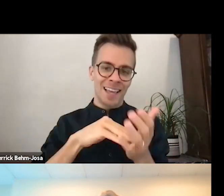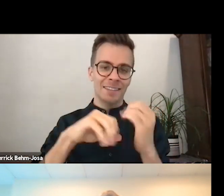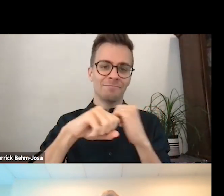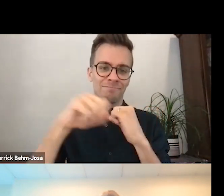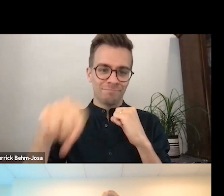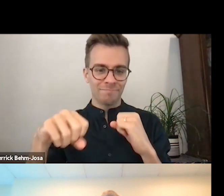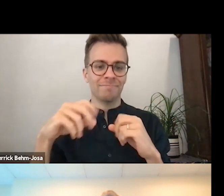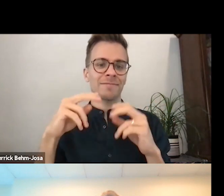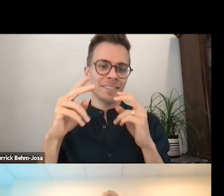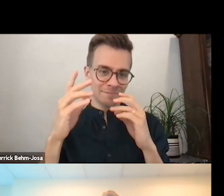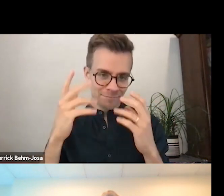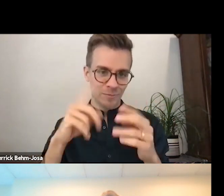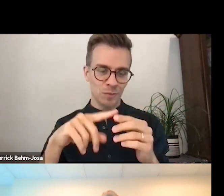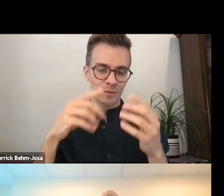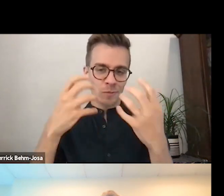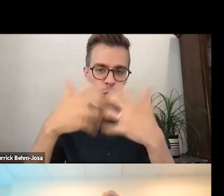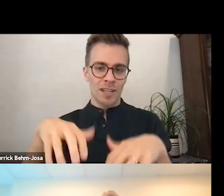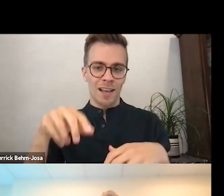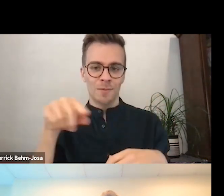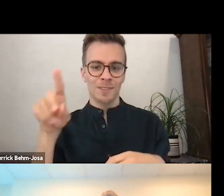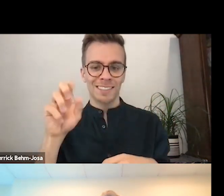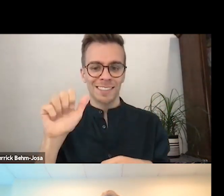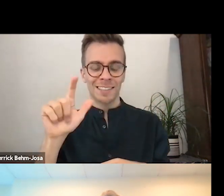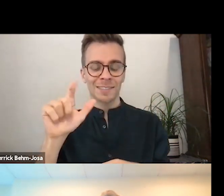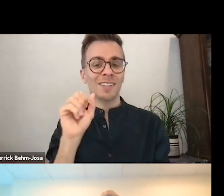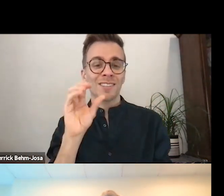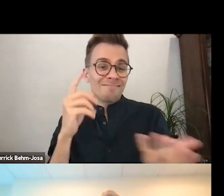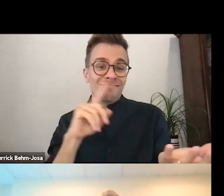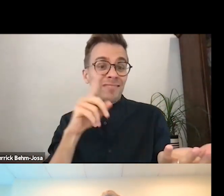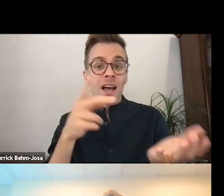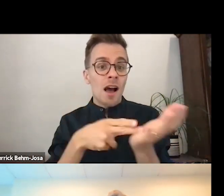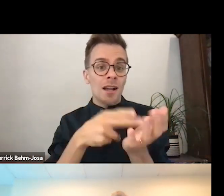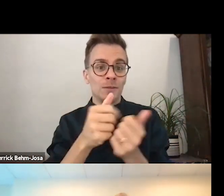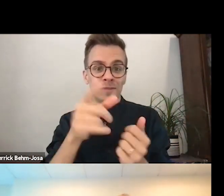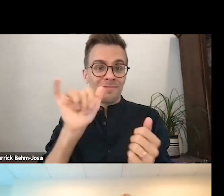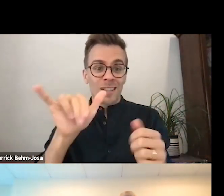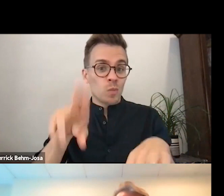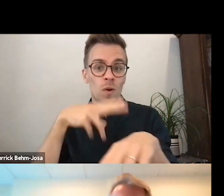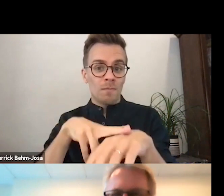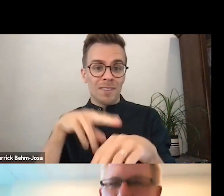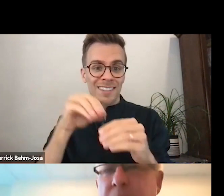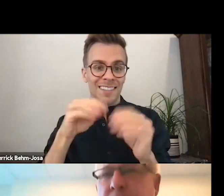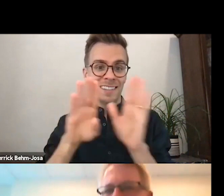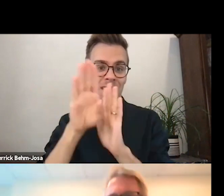But we had to let them know, "No, things have changed." So that caused things to go longer.